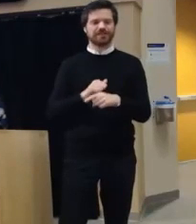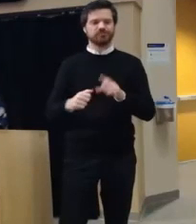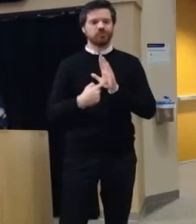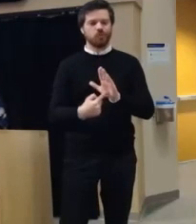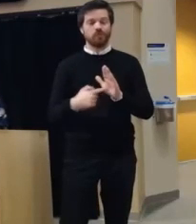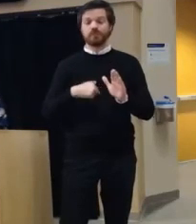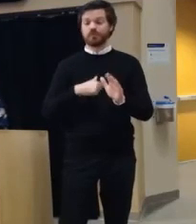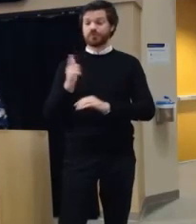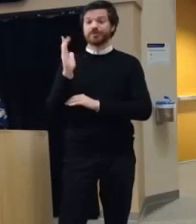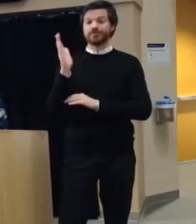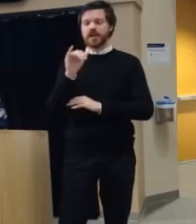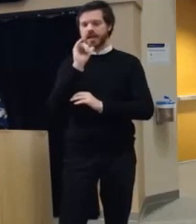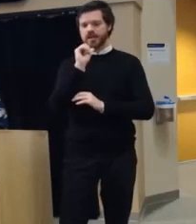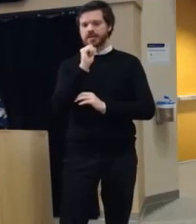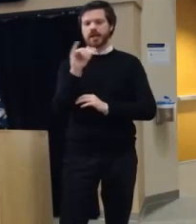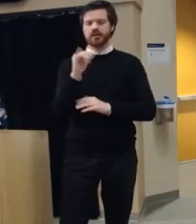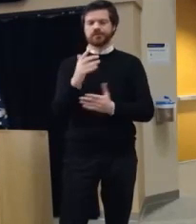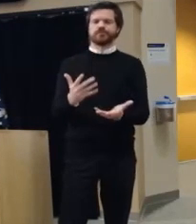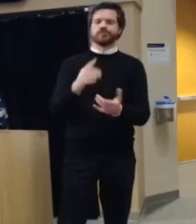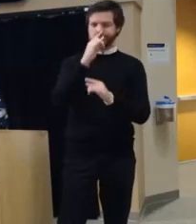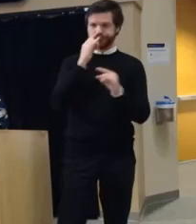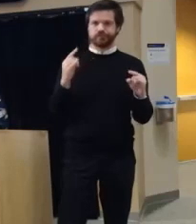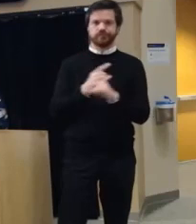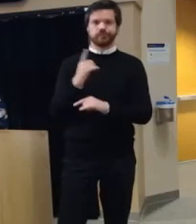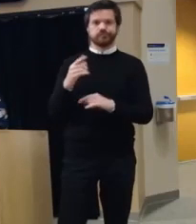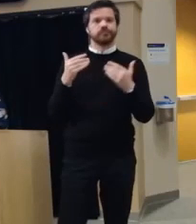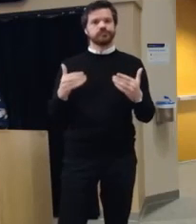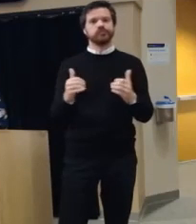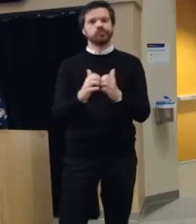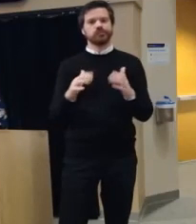and we present we're not being hypocritical um so we do have a lot of strategic goals around making